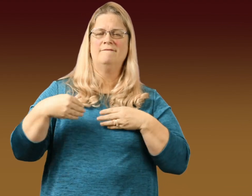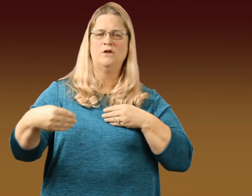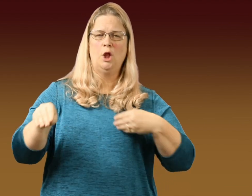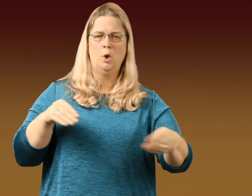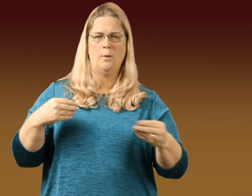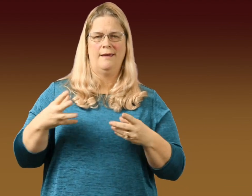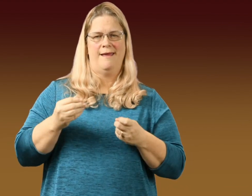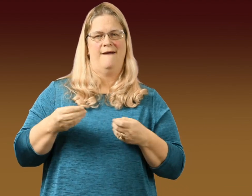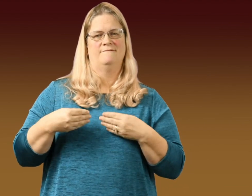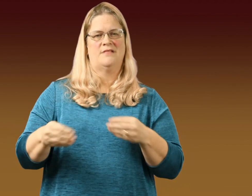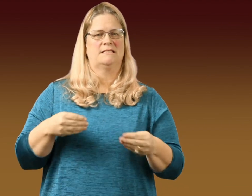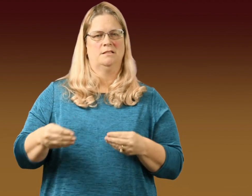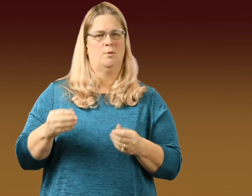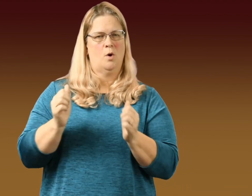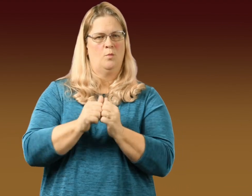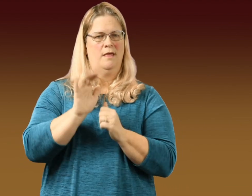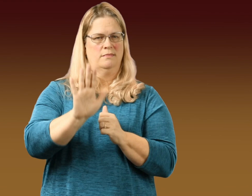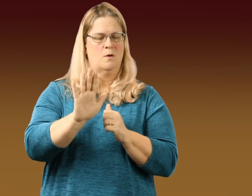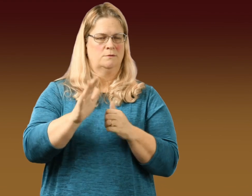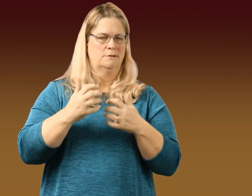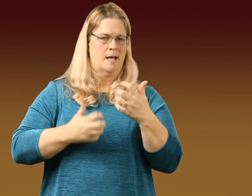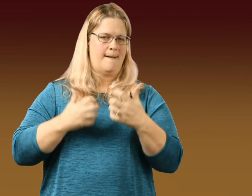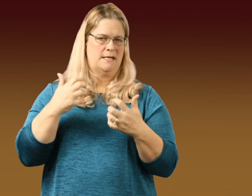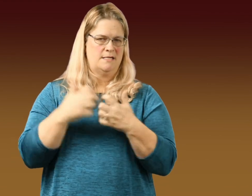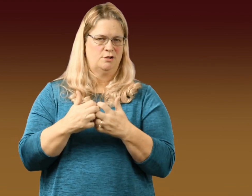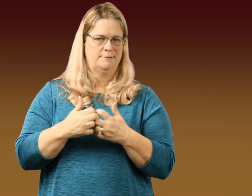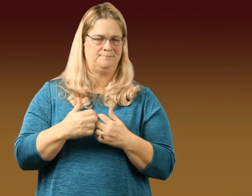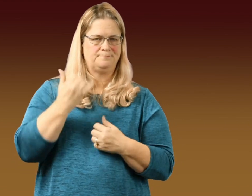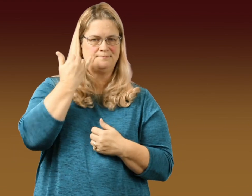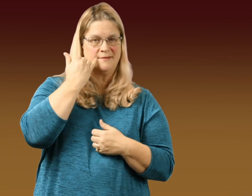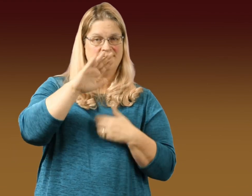Also, be fluid and flexible with the accommodations.